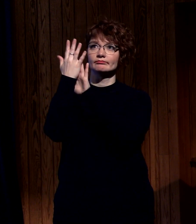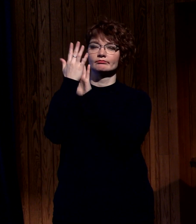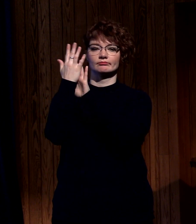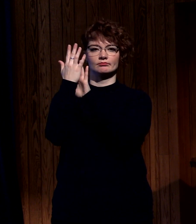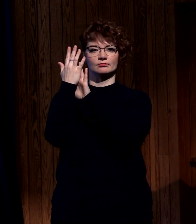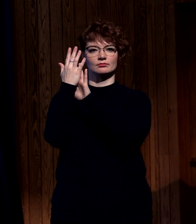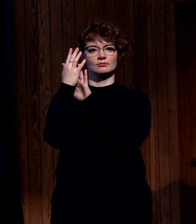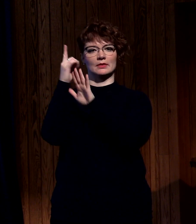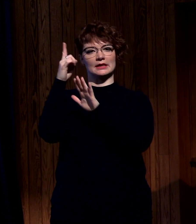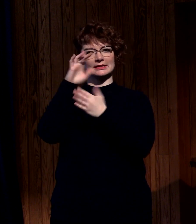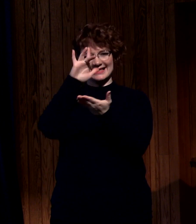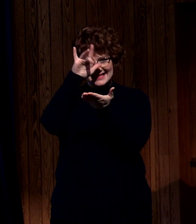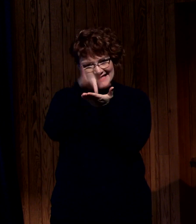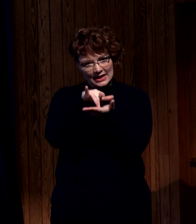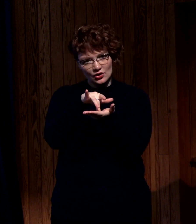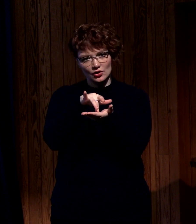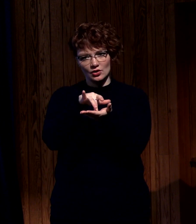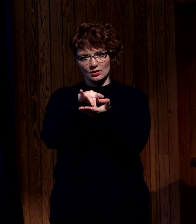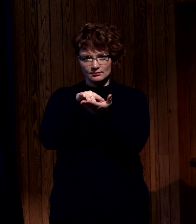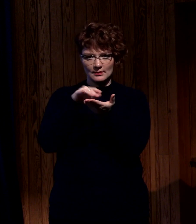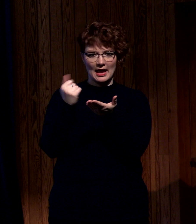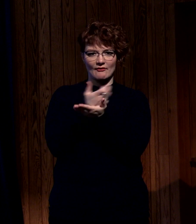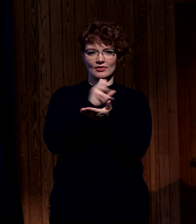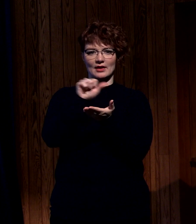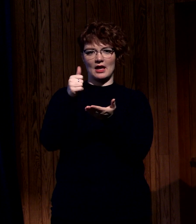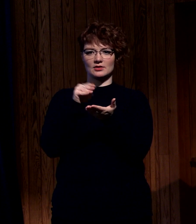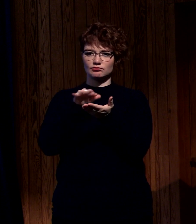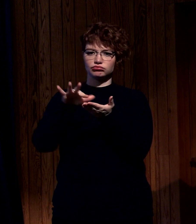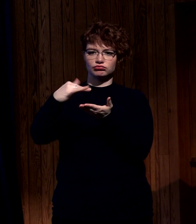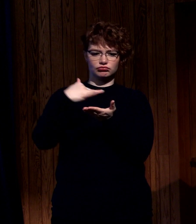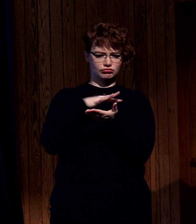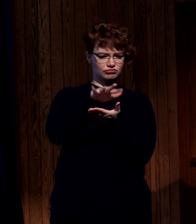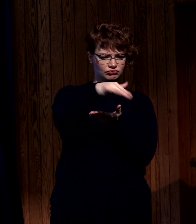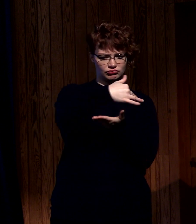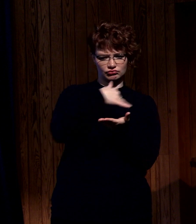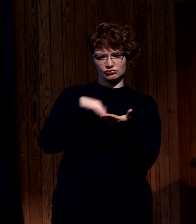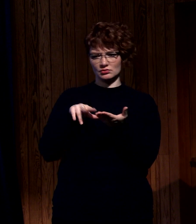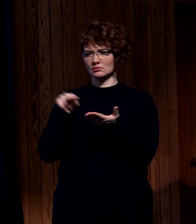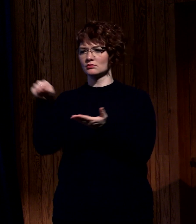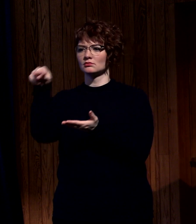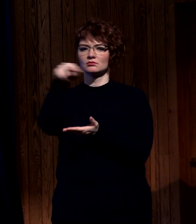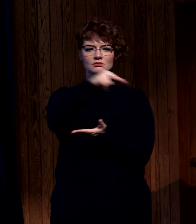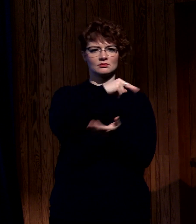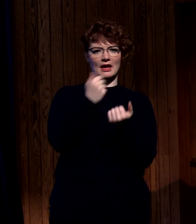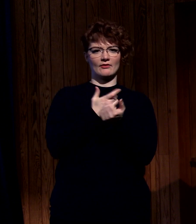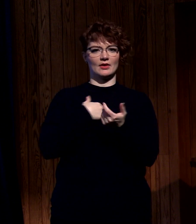gravitational center by which we interpret everything we do.